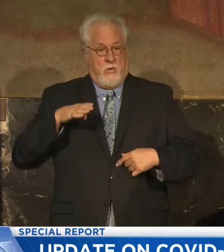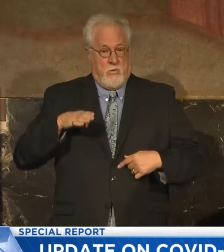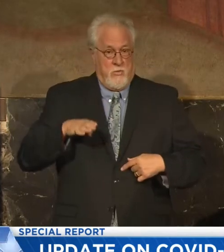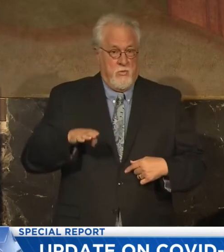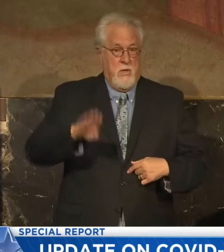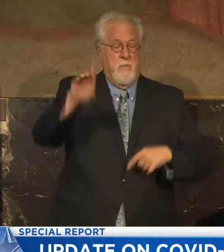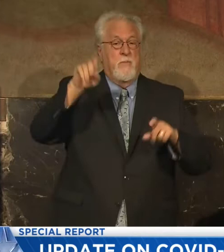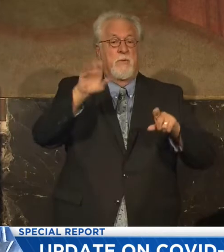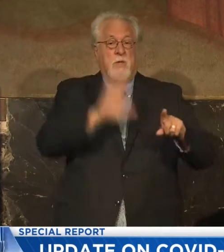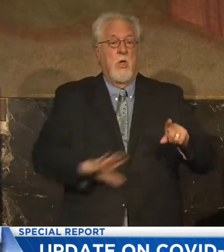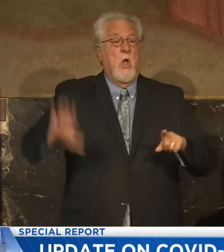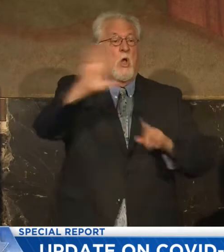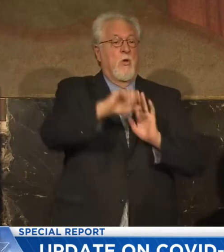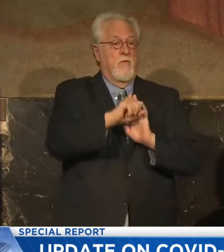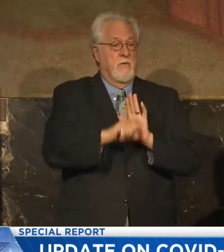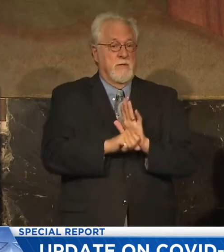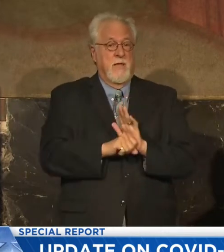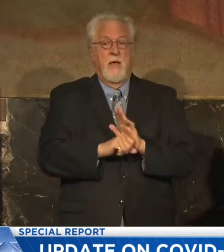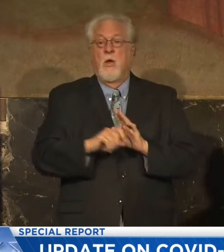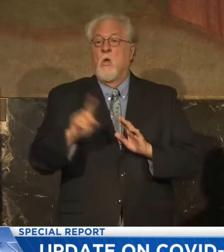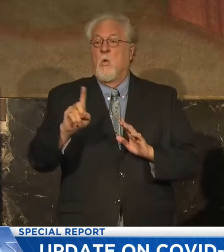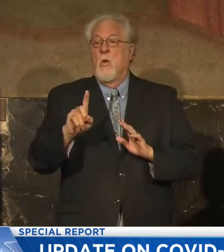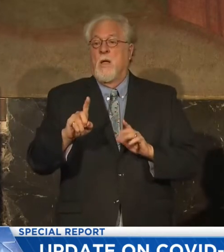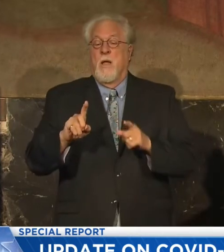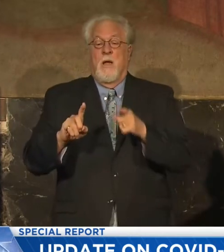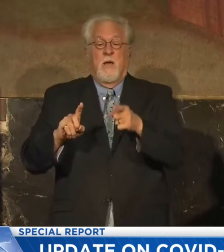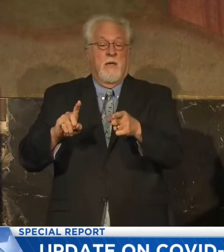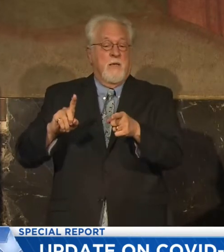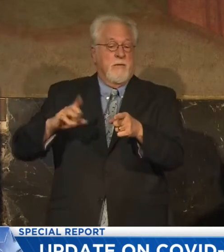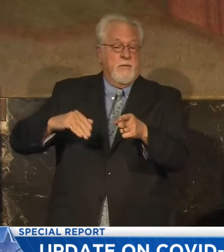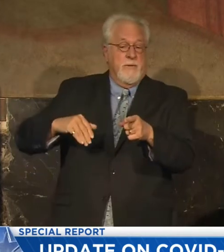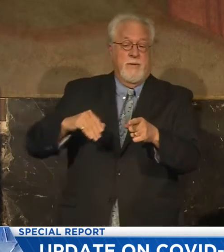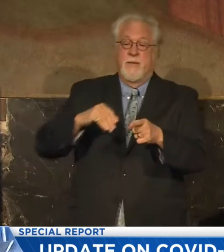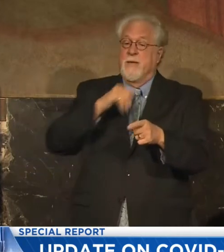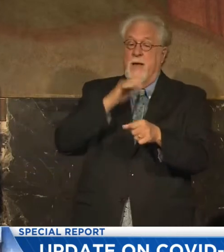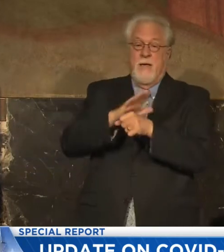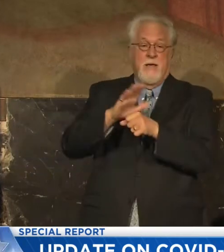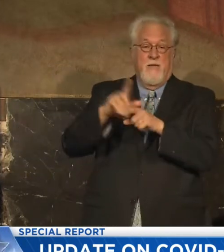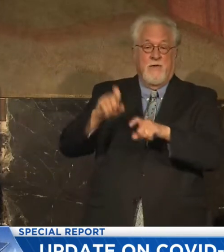AND WE BELIEVE WE'LL BE AT 4.3% IN THE MONTH OF MAY.